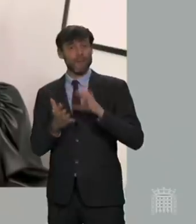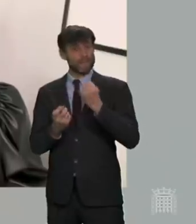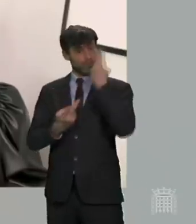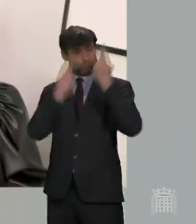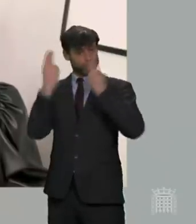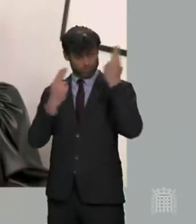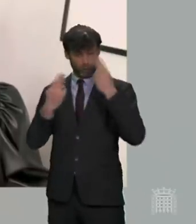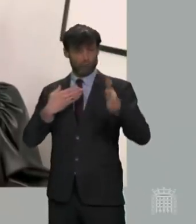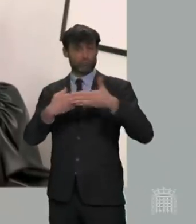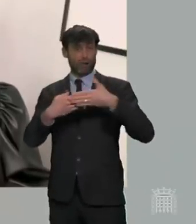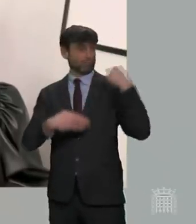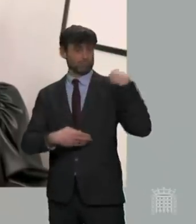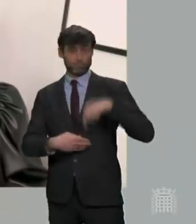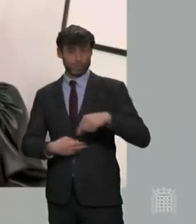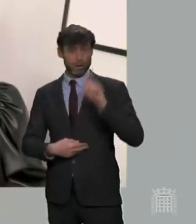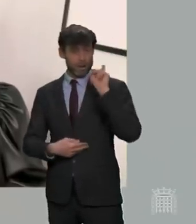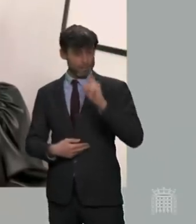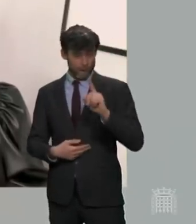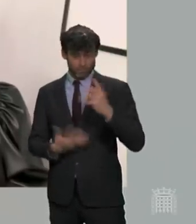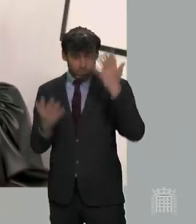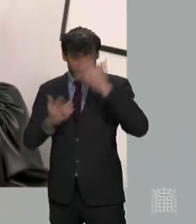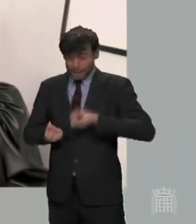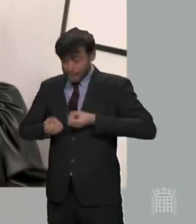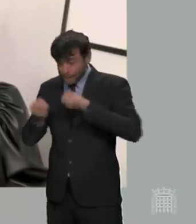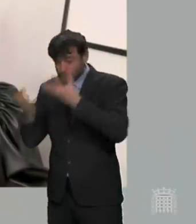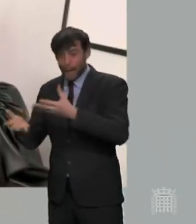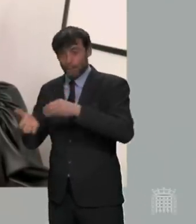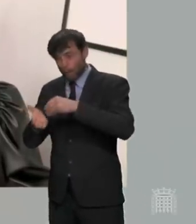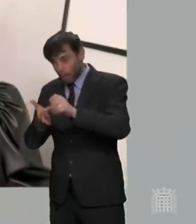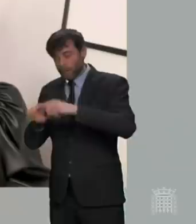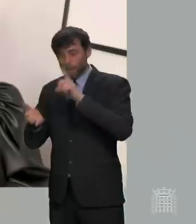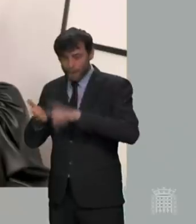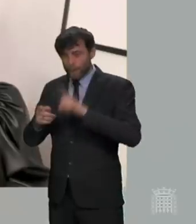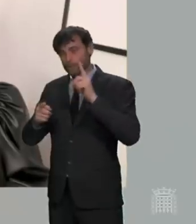unchanged overheads and decreased profits. I am urgently seeking the Prime Minister’s support to